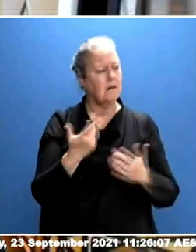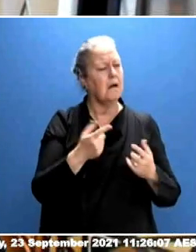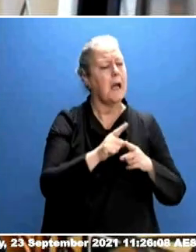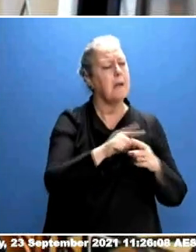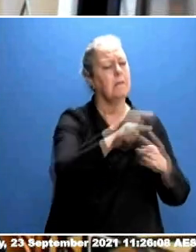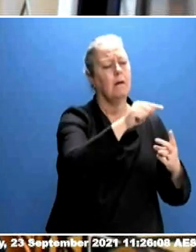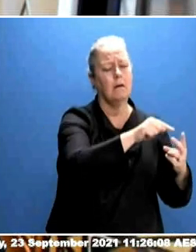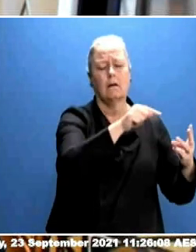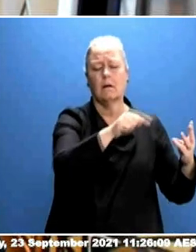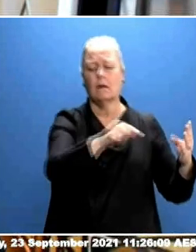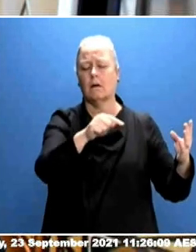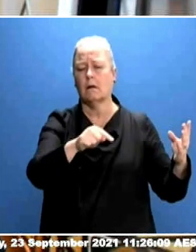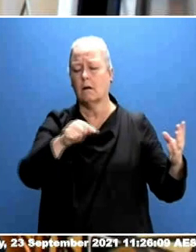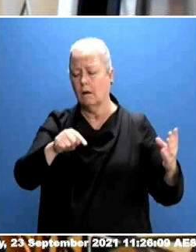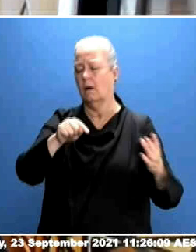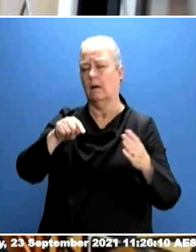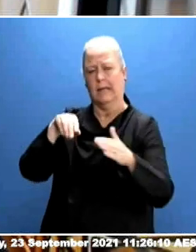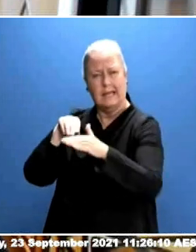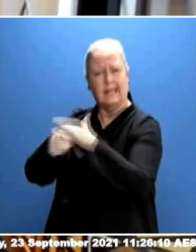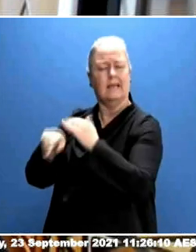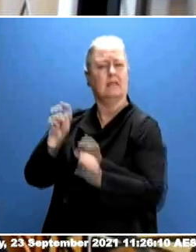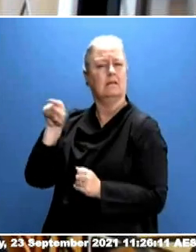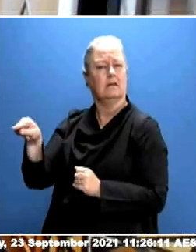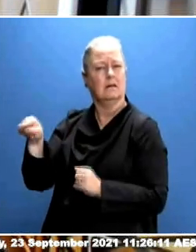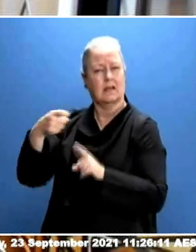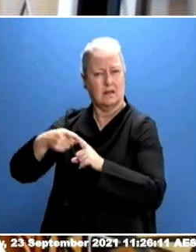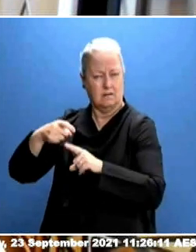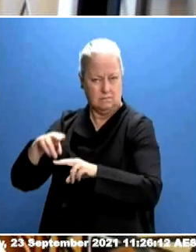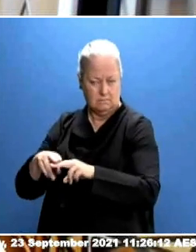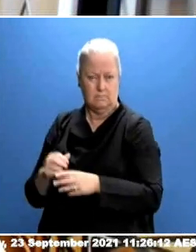and go (audio distorted) so that everyone knows,